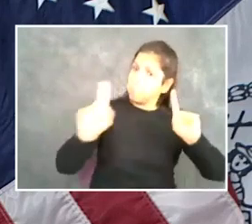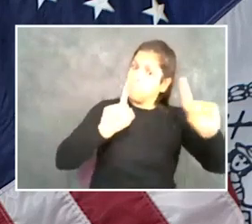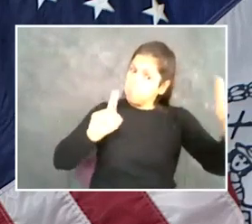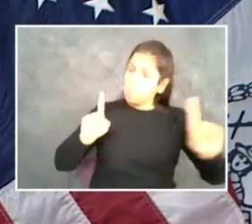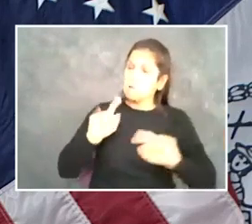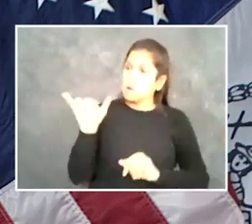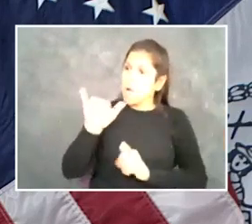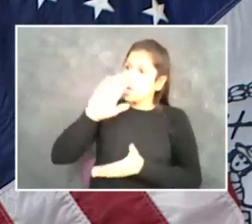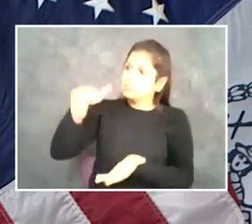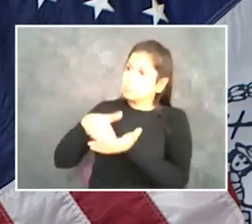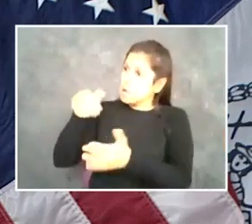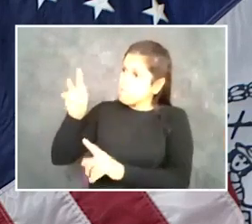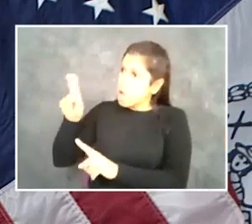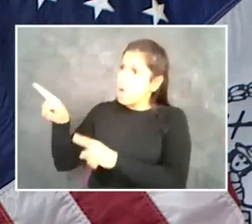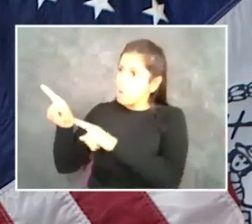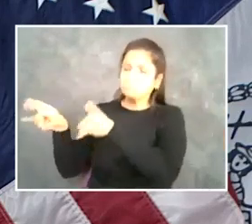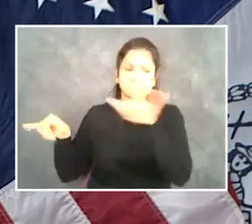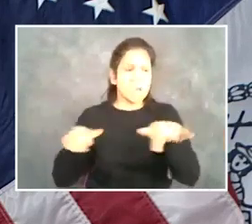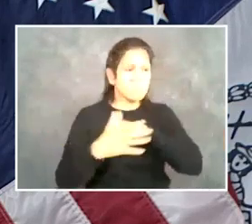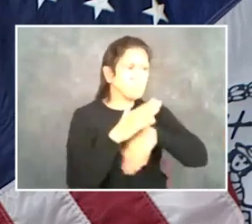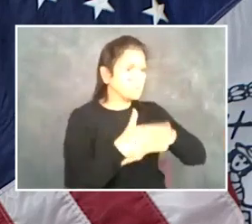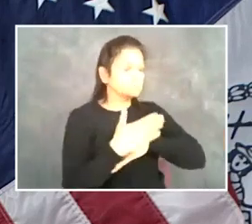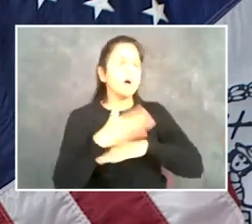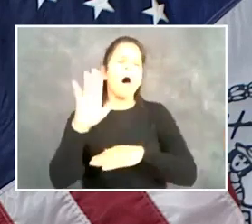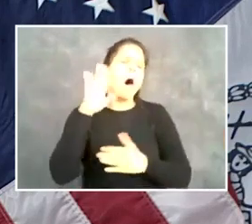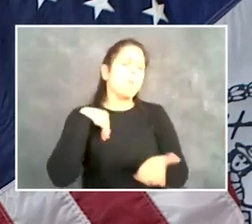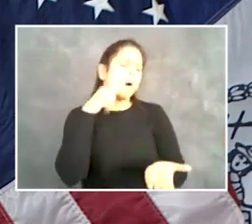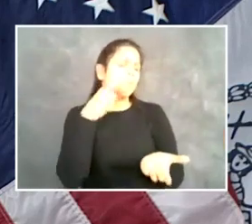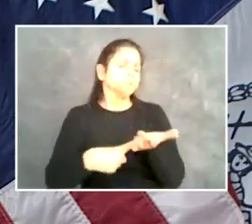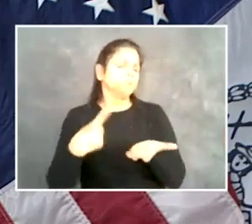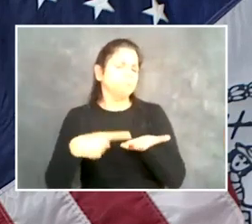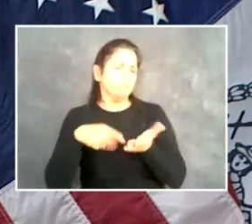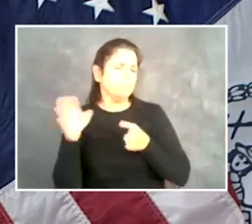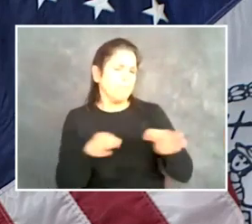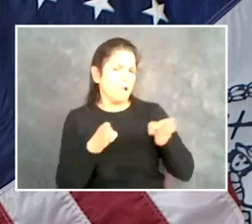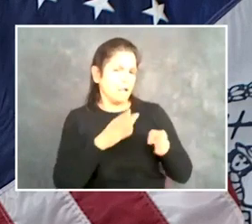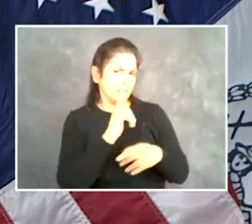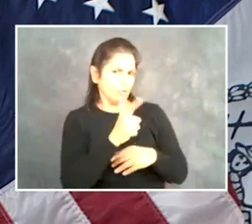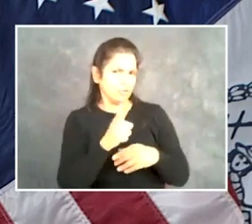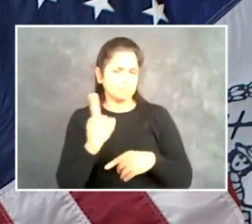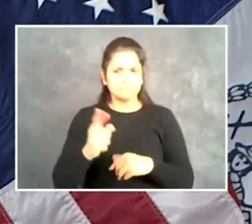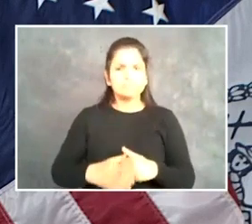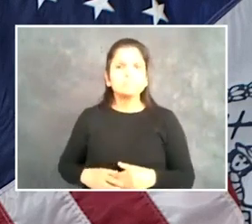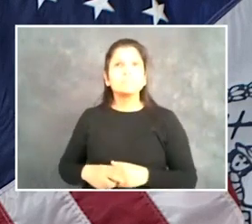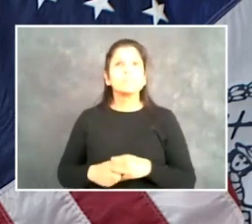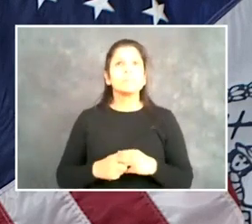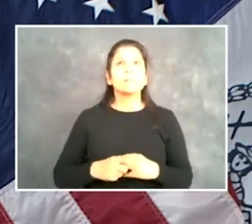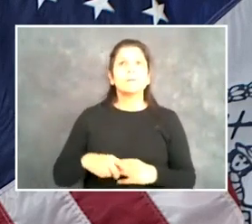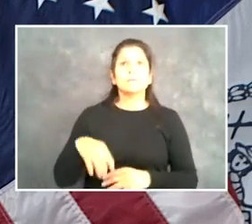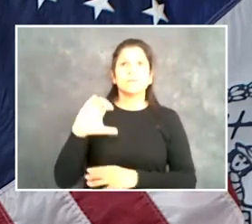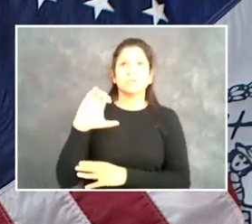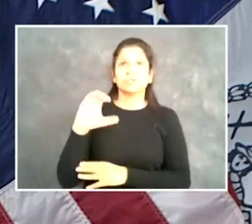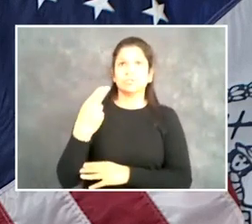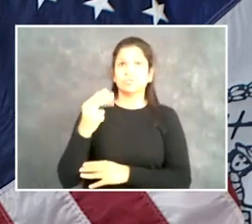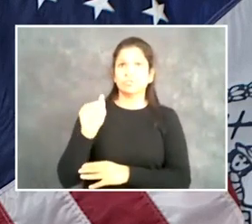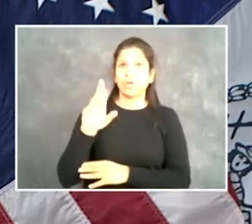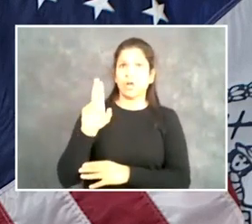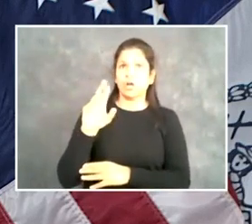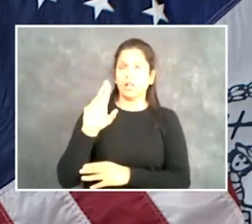SOMETHING AS ONE OF THE OPTIONS BUT THAT IS NOT HAPPENING OVERNIGHT. IT WOULD BE DOWN THE ROAD WHEN WE HAVE PROGRESS BEATING BACK